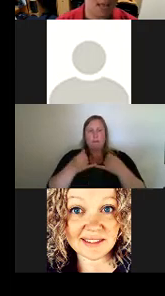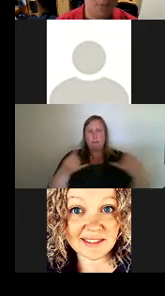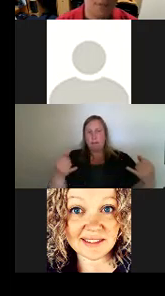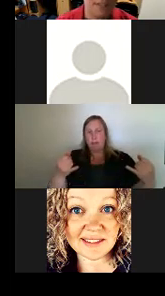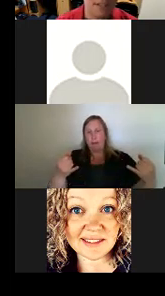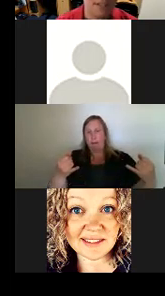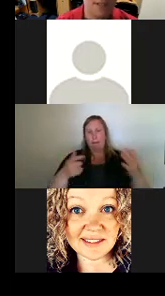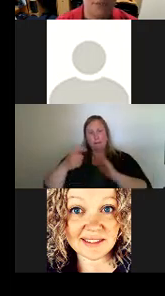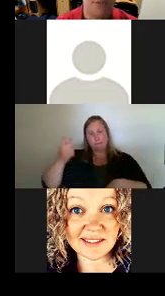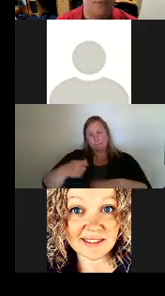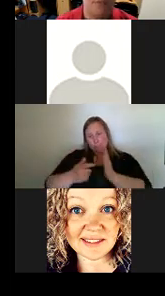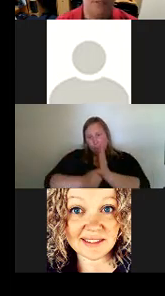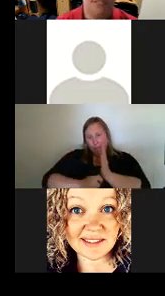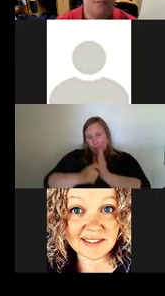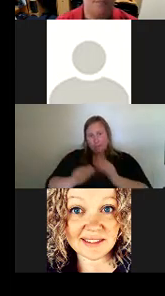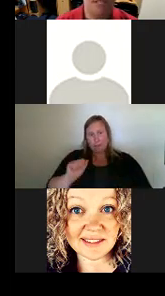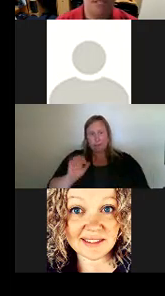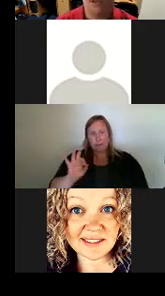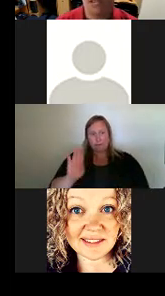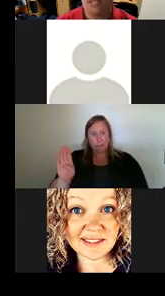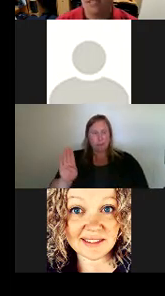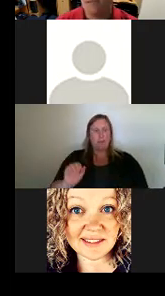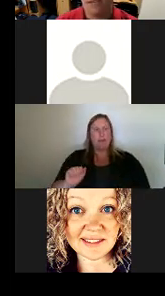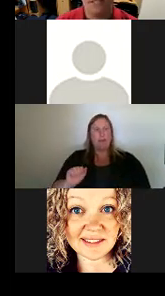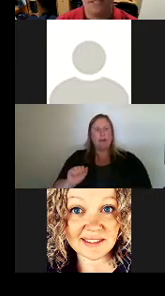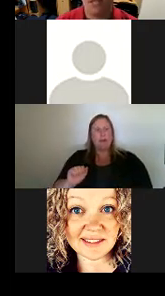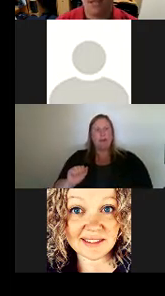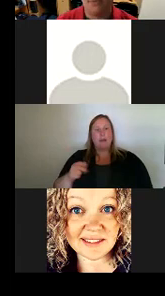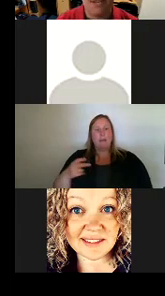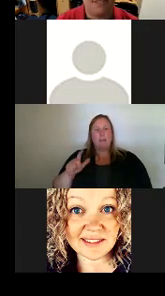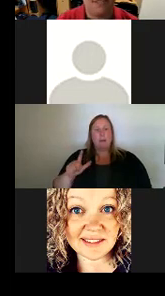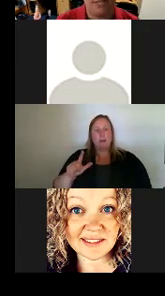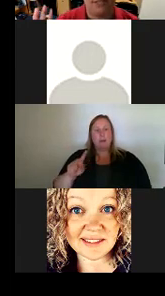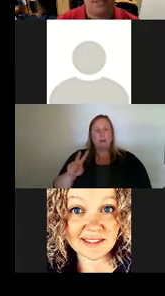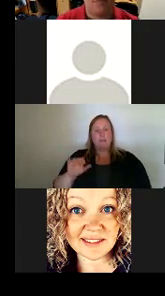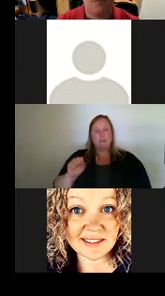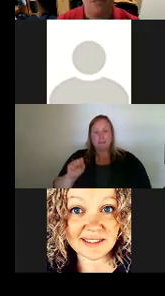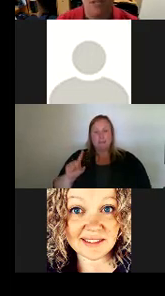APPLEVIS CAN YOU GET IDEAS ANYTHING RELATED TO APPLE.